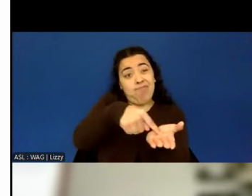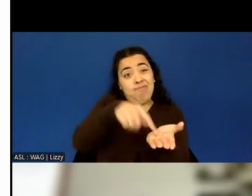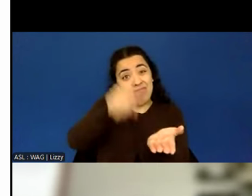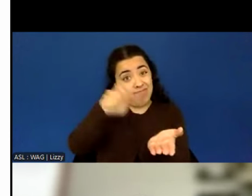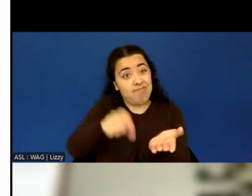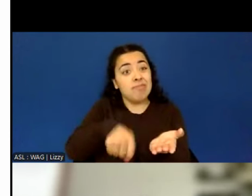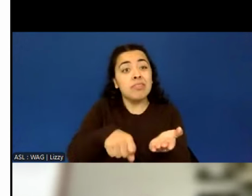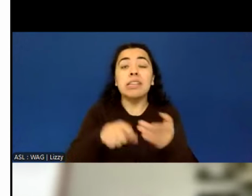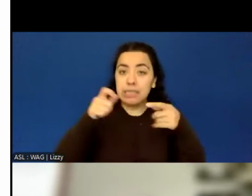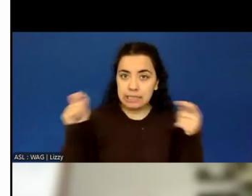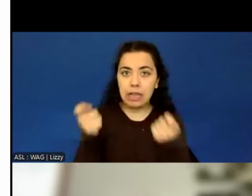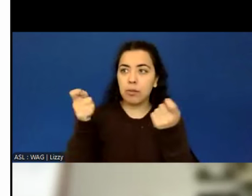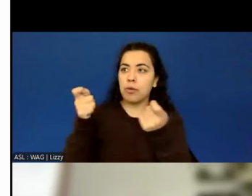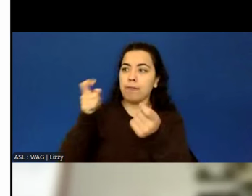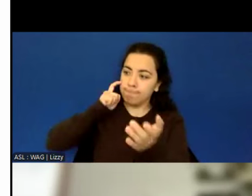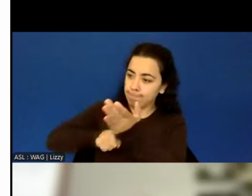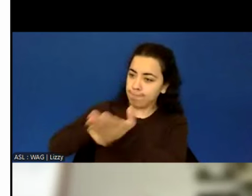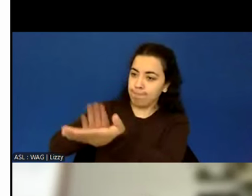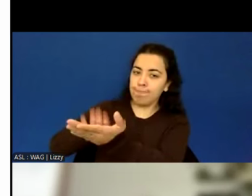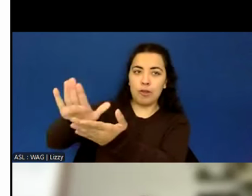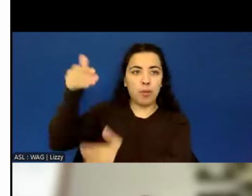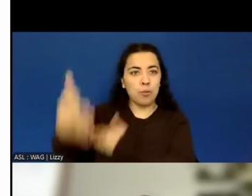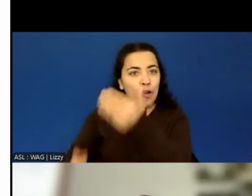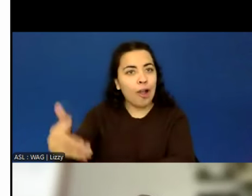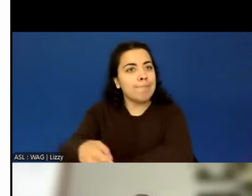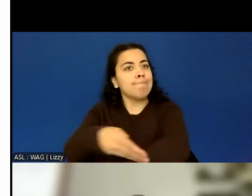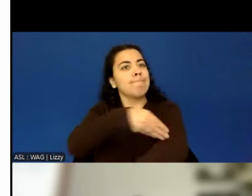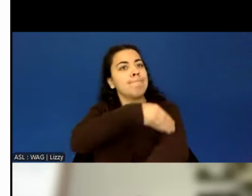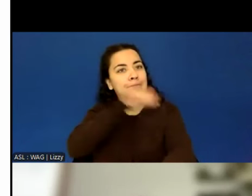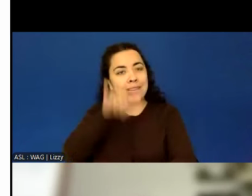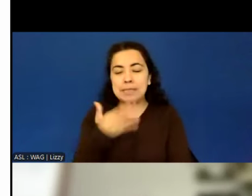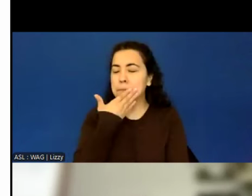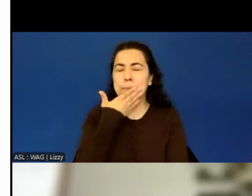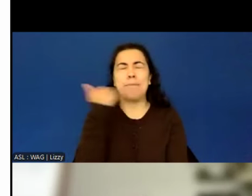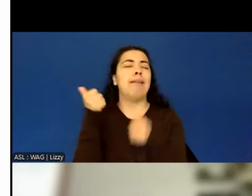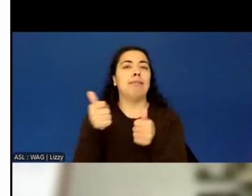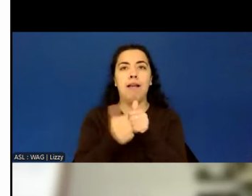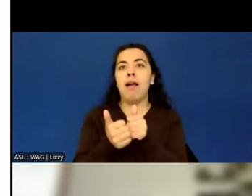celebrating the progress and demonstrating the progress is one of the best vehicle to keep the